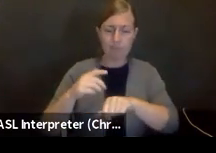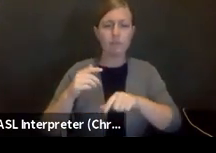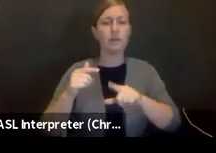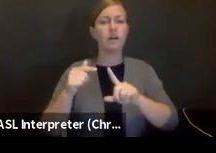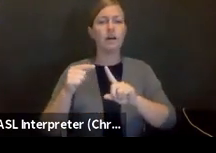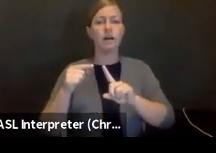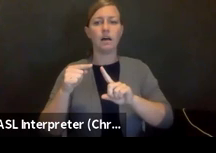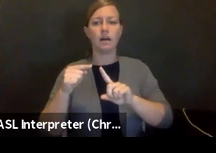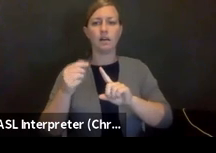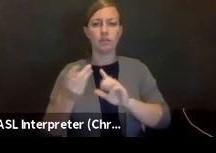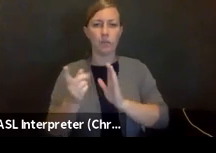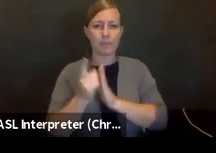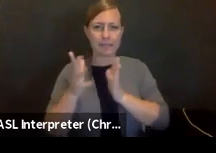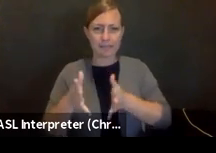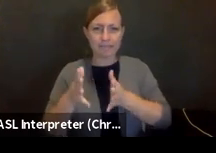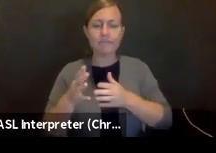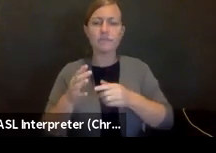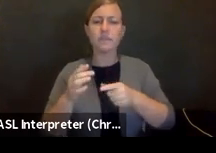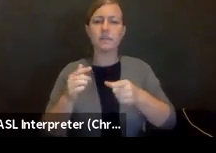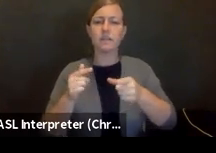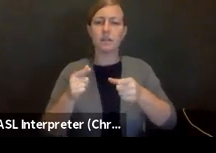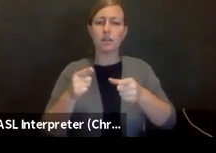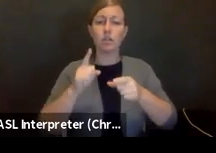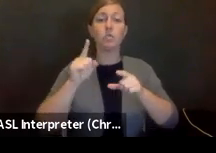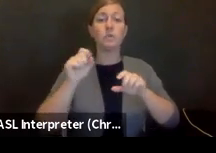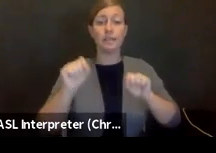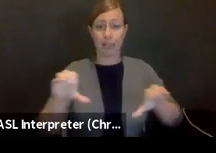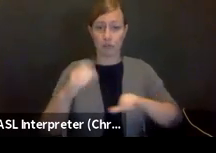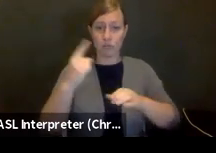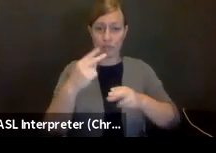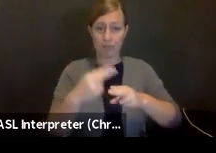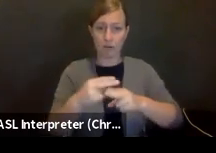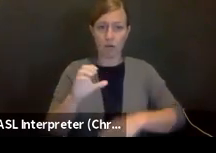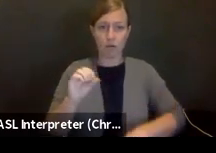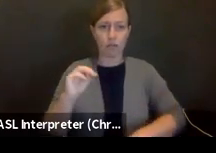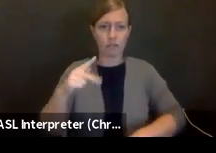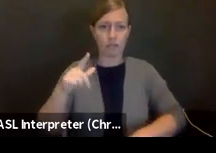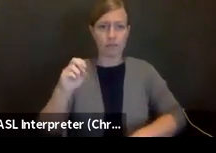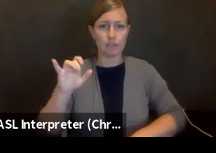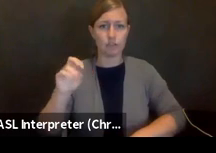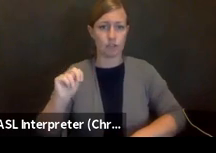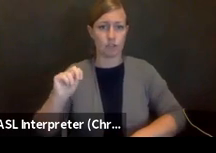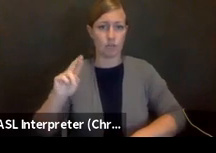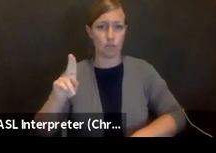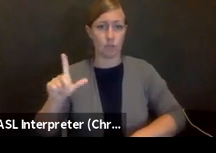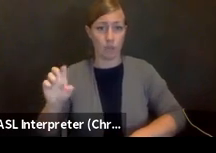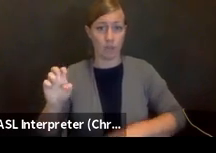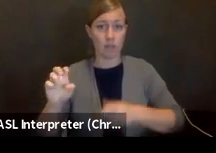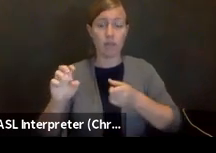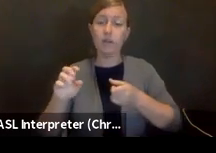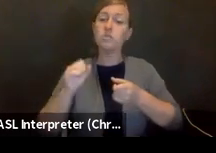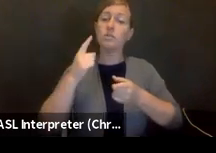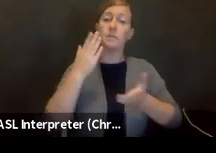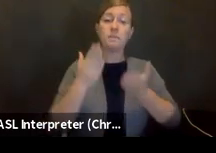ESD 189 - Amy Colburn: And is there is a way to do completion rules. So sometimes, if you're a teacher that you really kind of want your students to go through some of these materials.